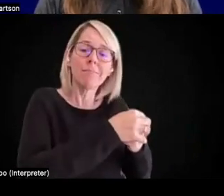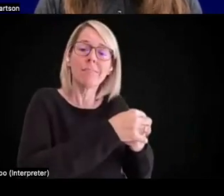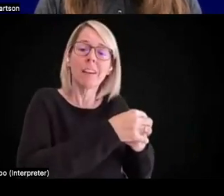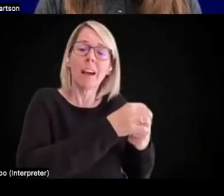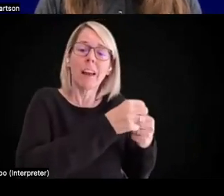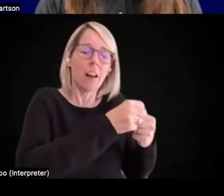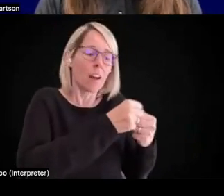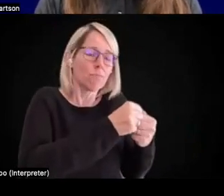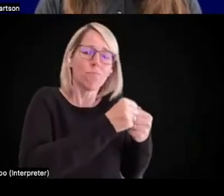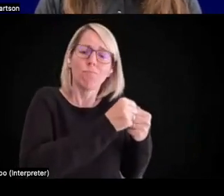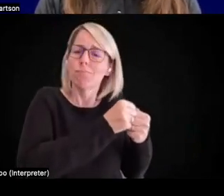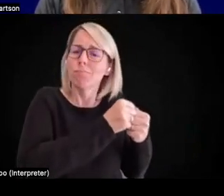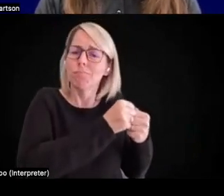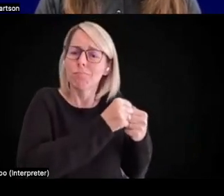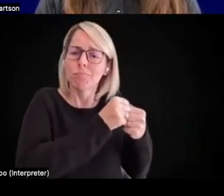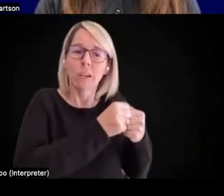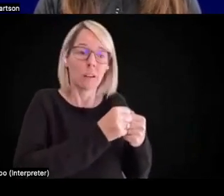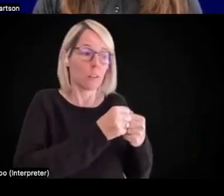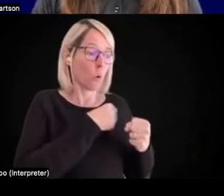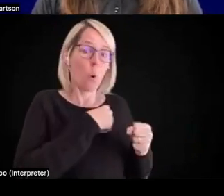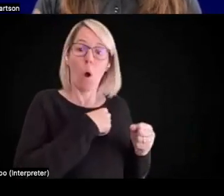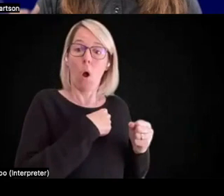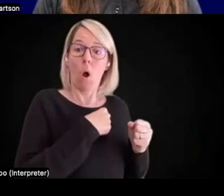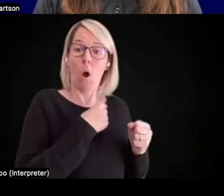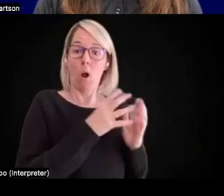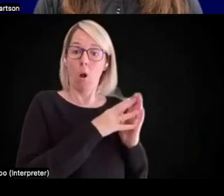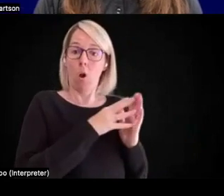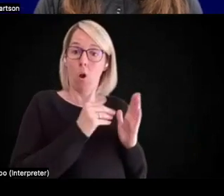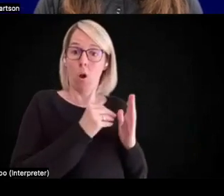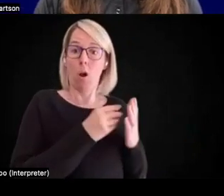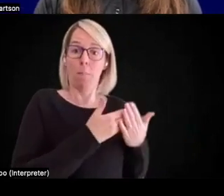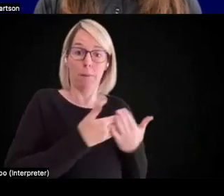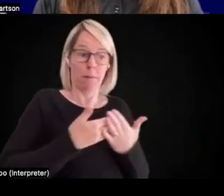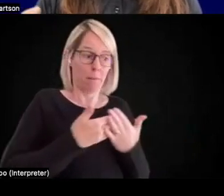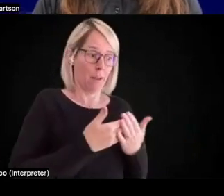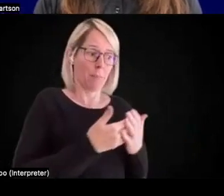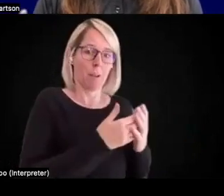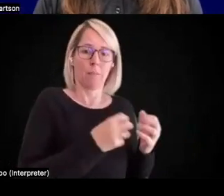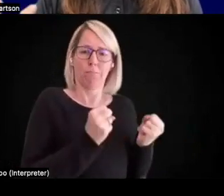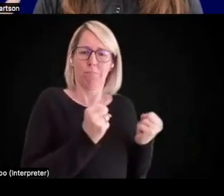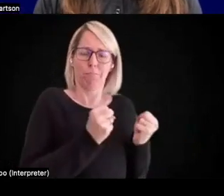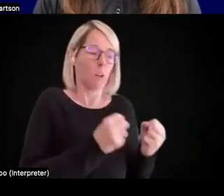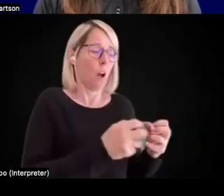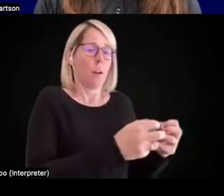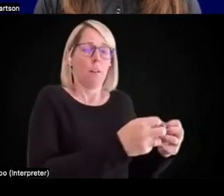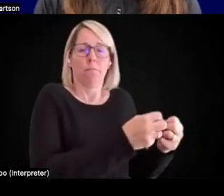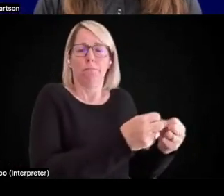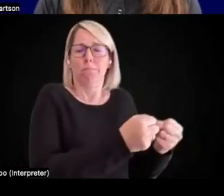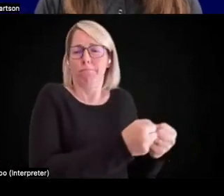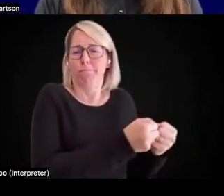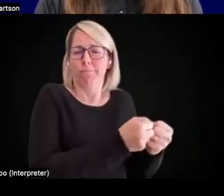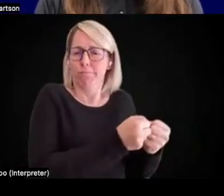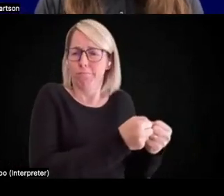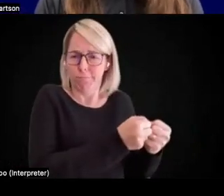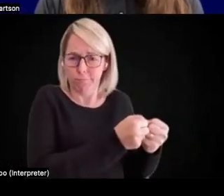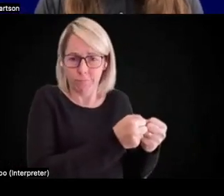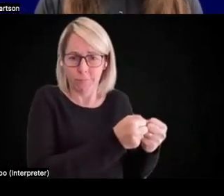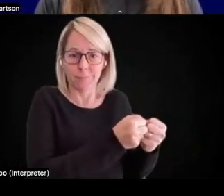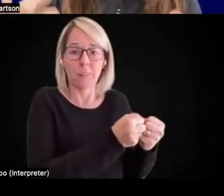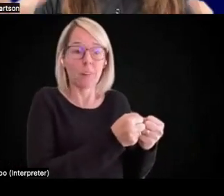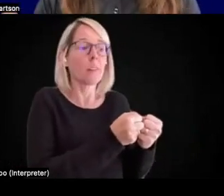same way that you are shuddering. So, then the baby knows "You have noticed my crying. You have